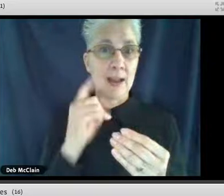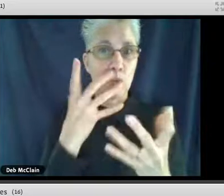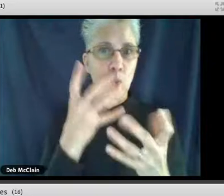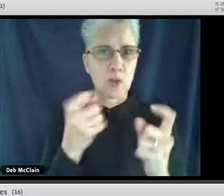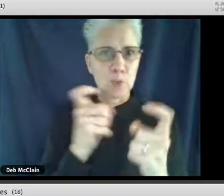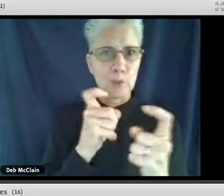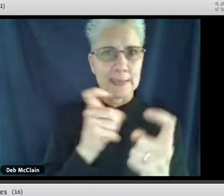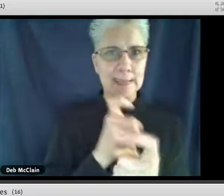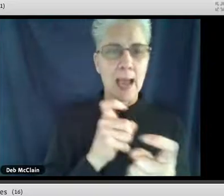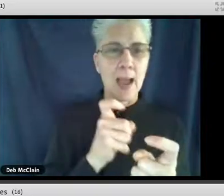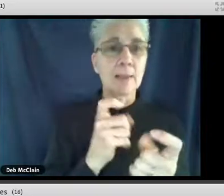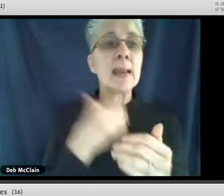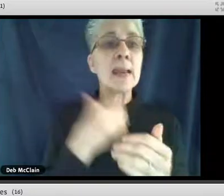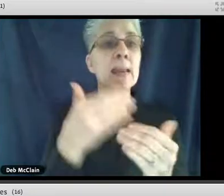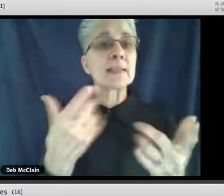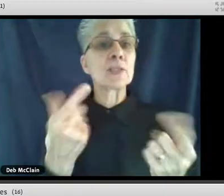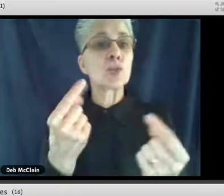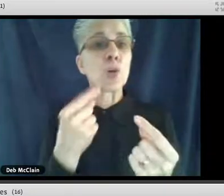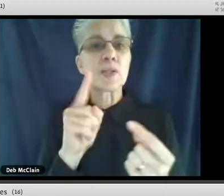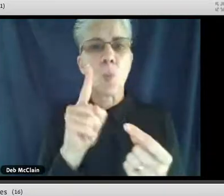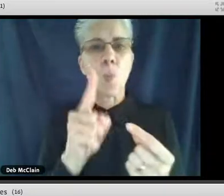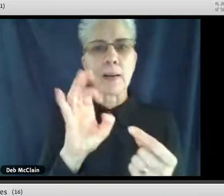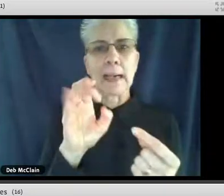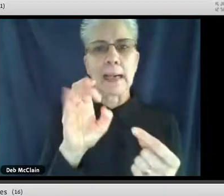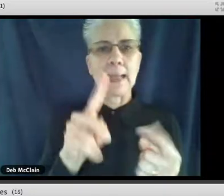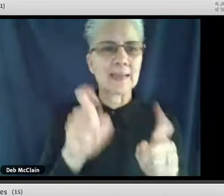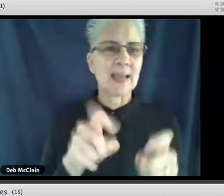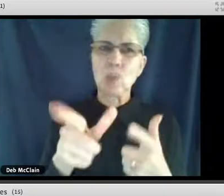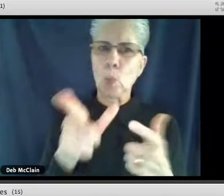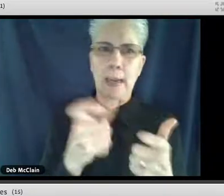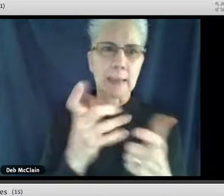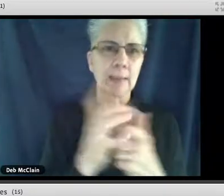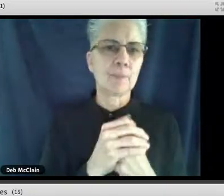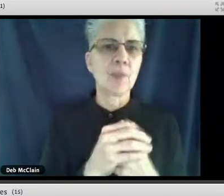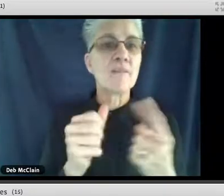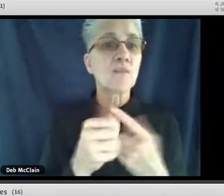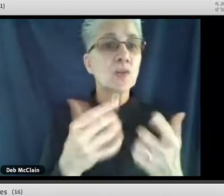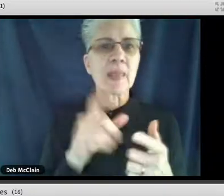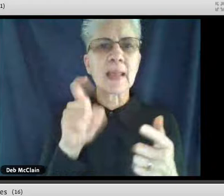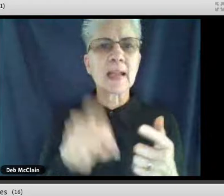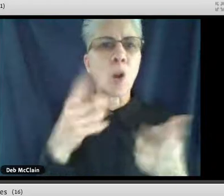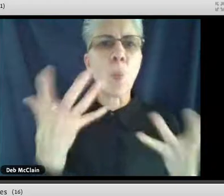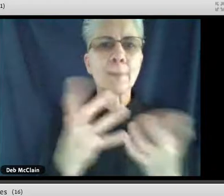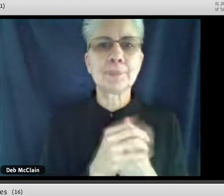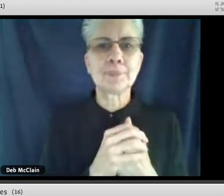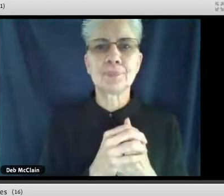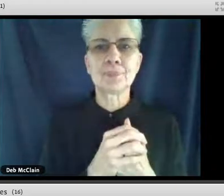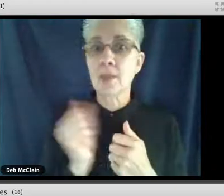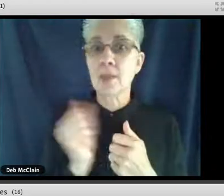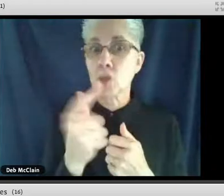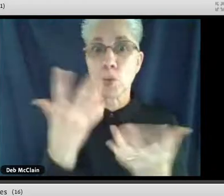The next thing you can do is a one-click test. This is very quick. What's the first thing they click on? That's all you want to know.